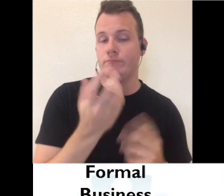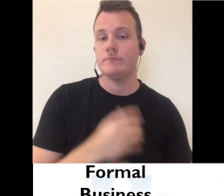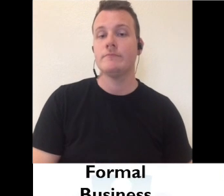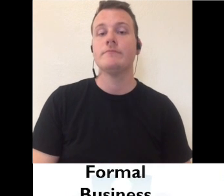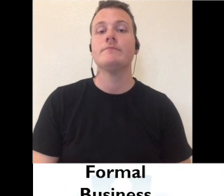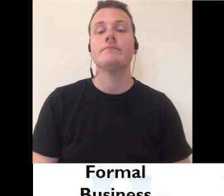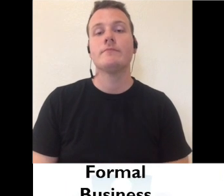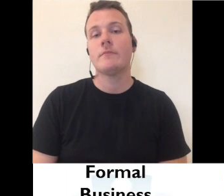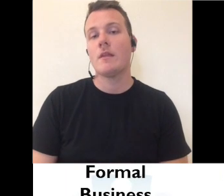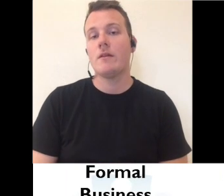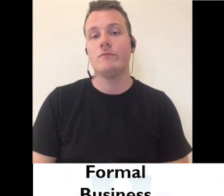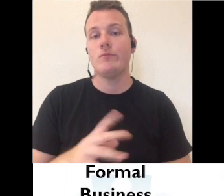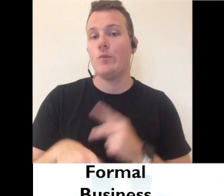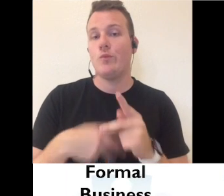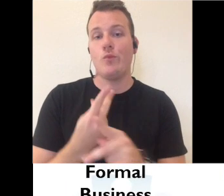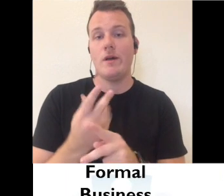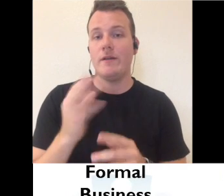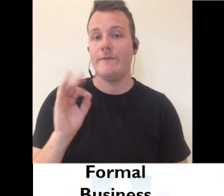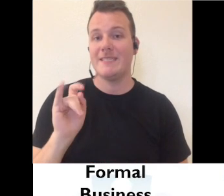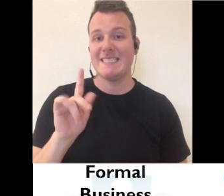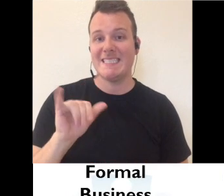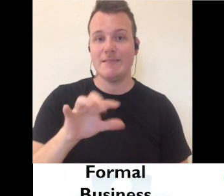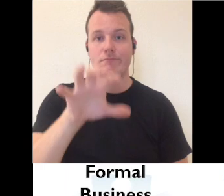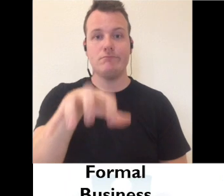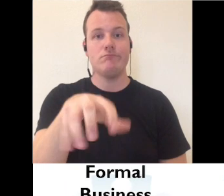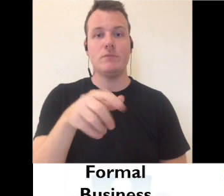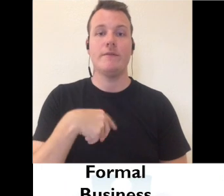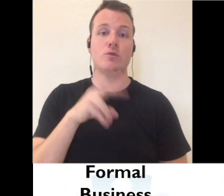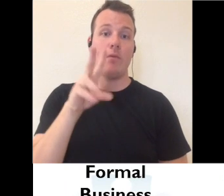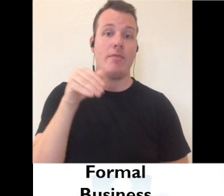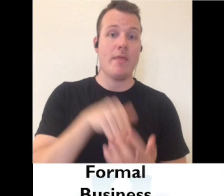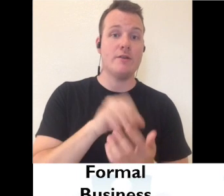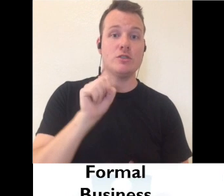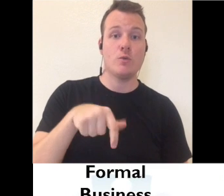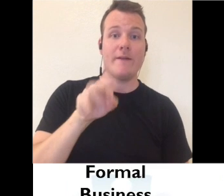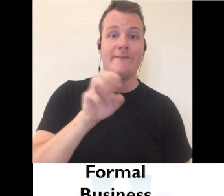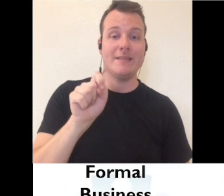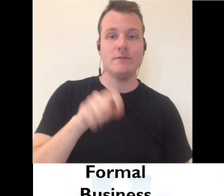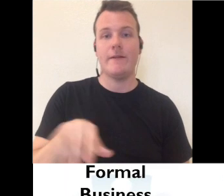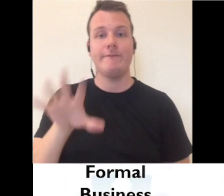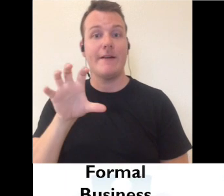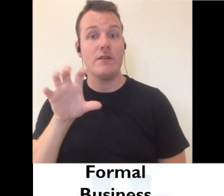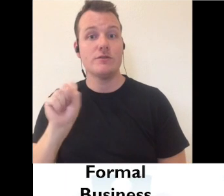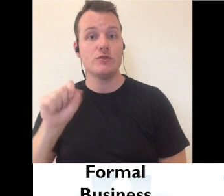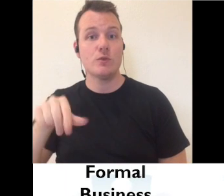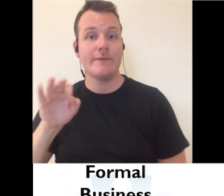going to have 2,000 square feet, you're going to have 500 square feet, or somewhere in the middle. What's your treatment regimen, what are